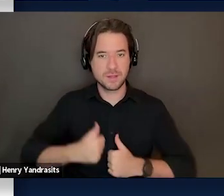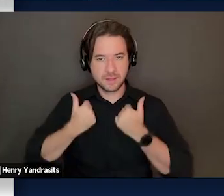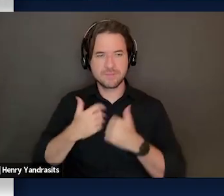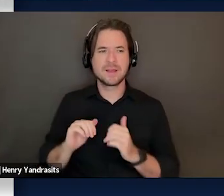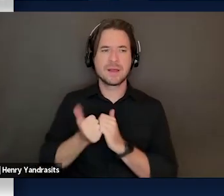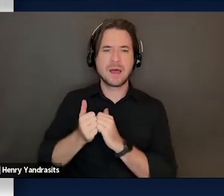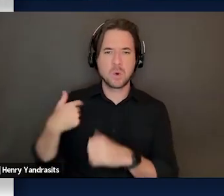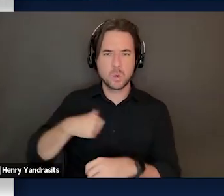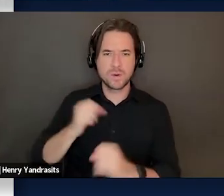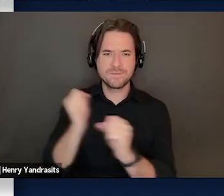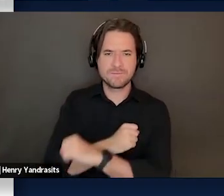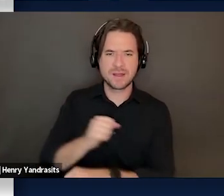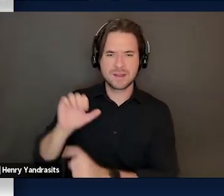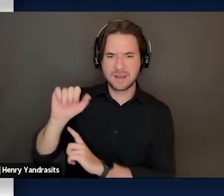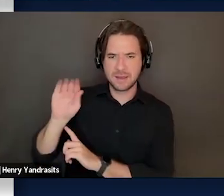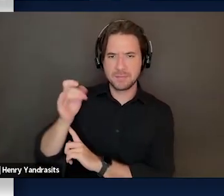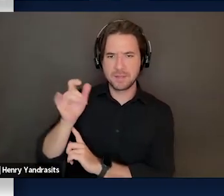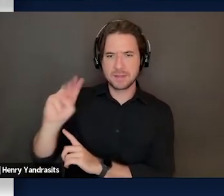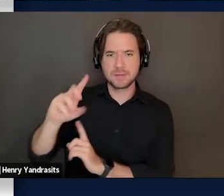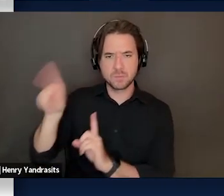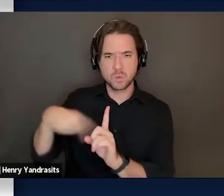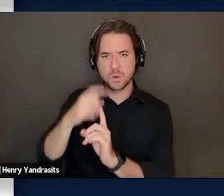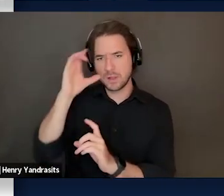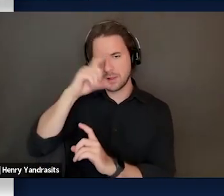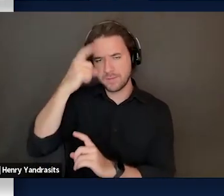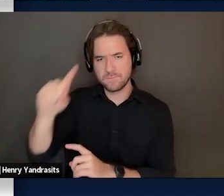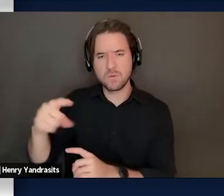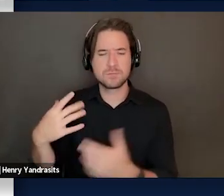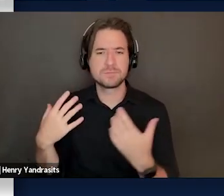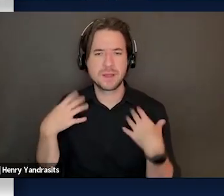How do we combat the role ableism plays when seeking healthcare or using assistive devices?